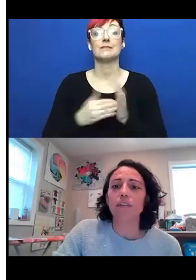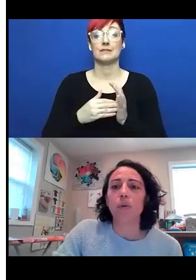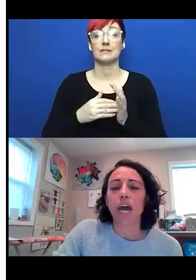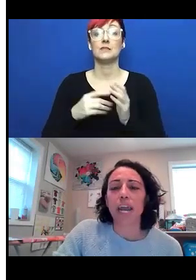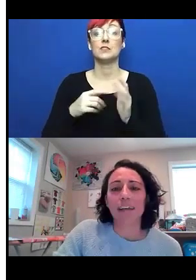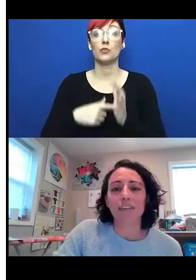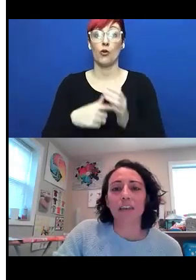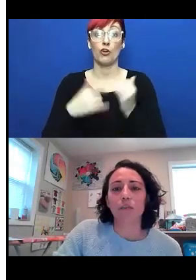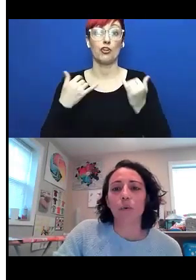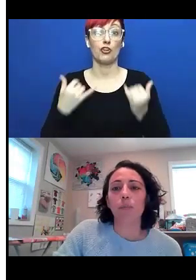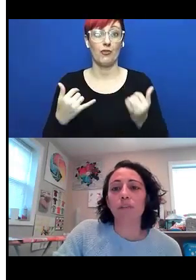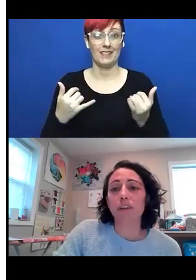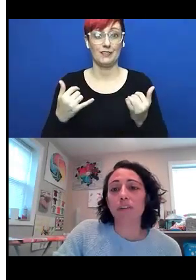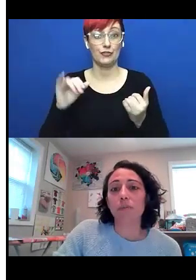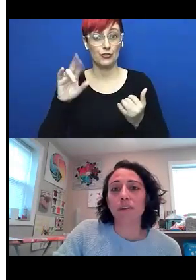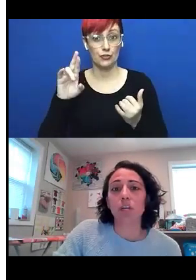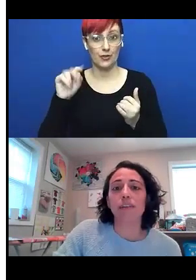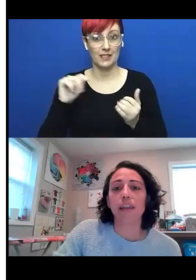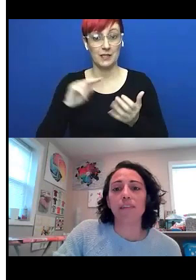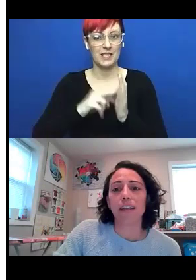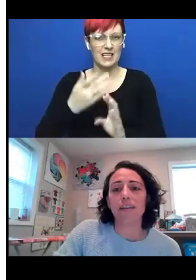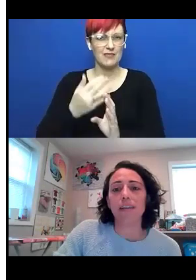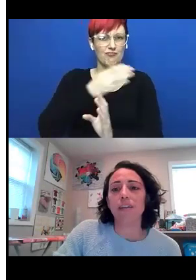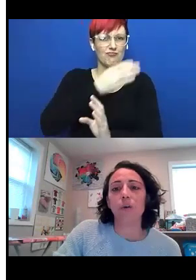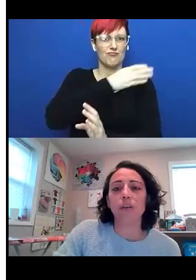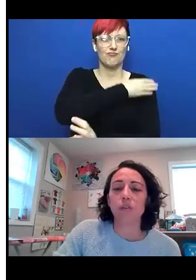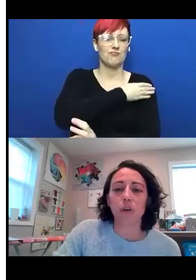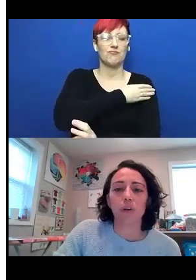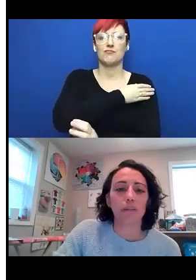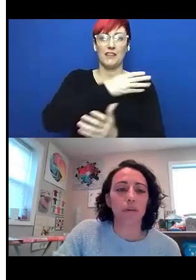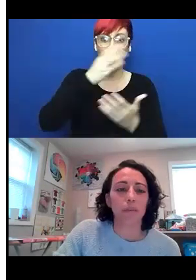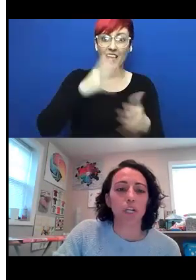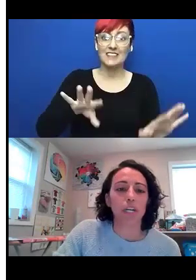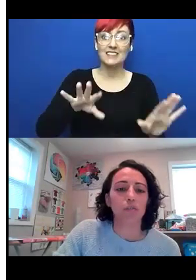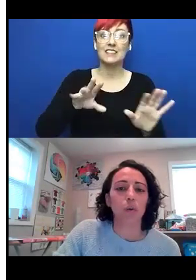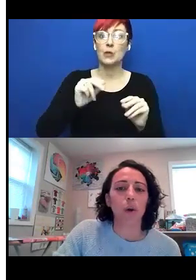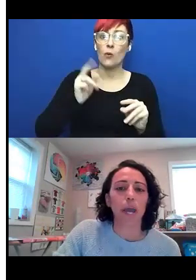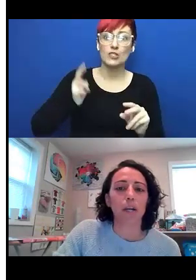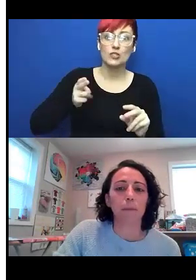SO we're not asking for previous positions that have ended. No historical information is required.